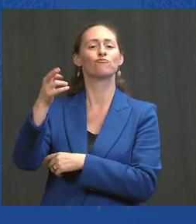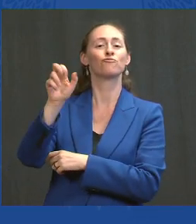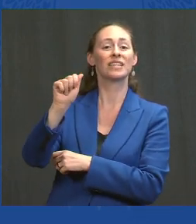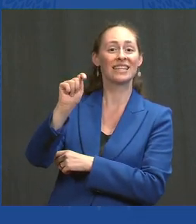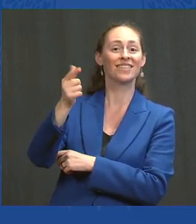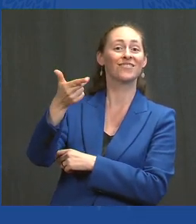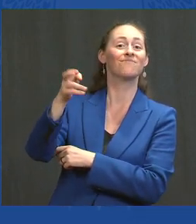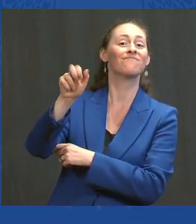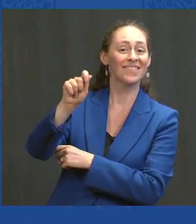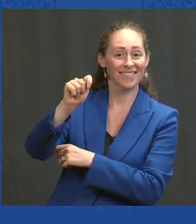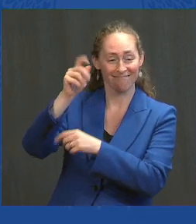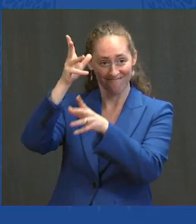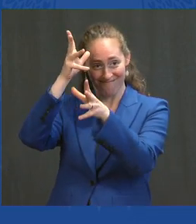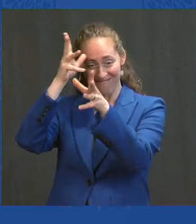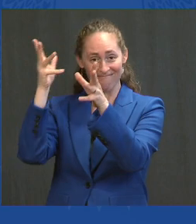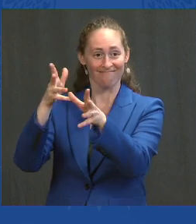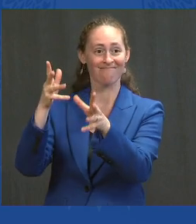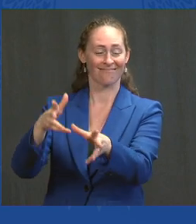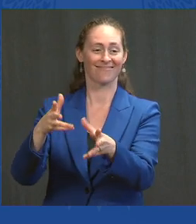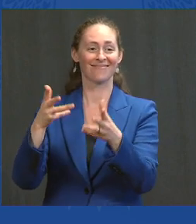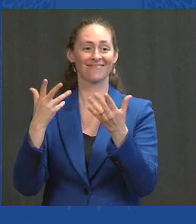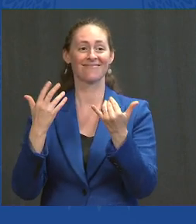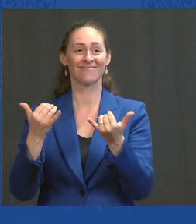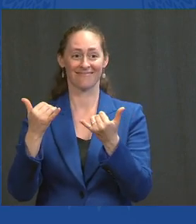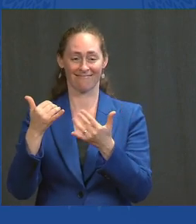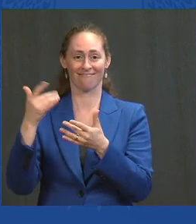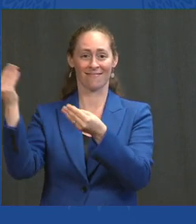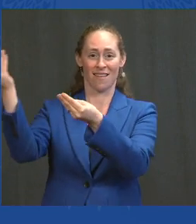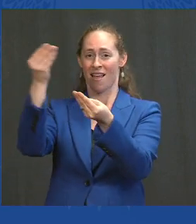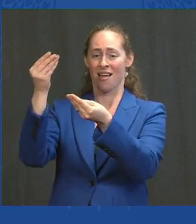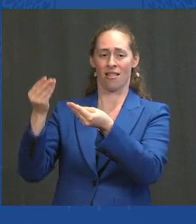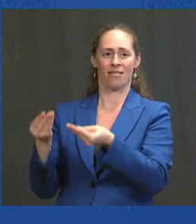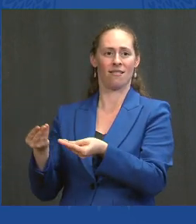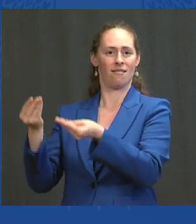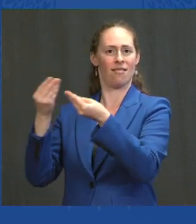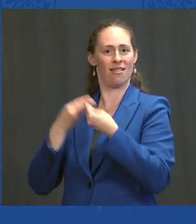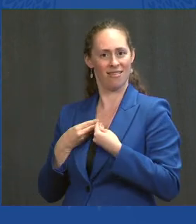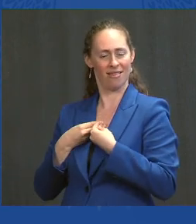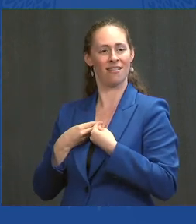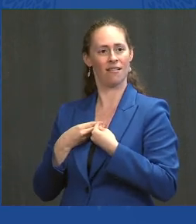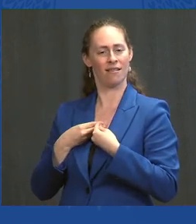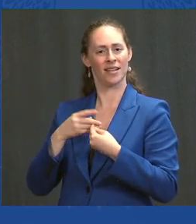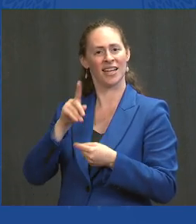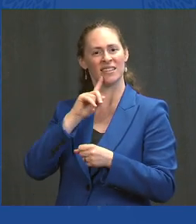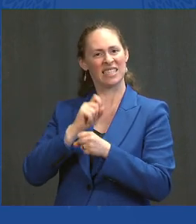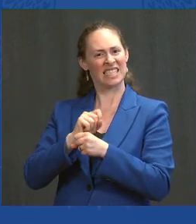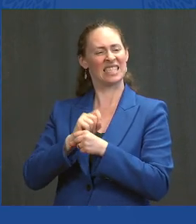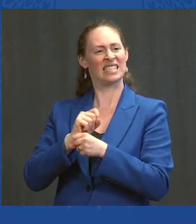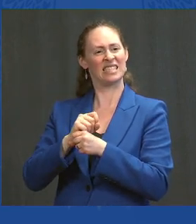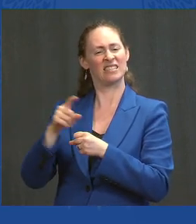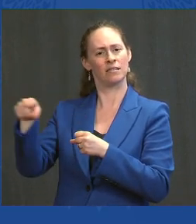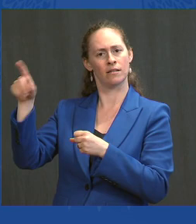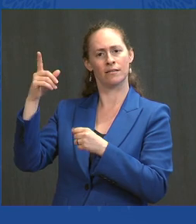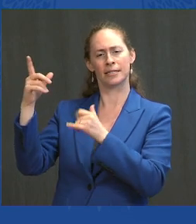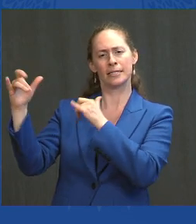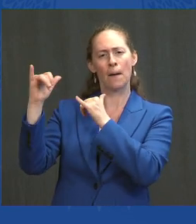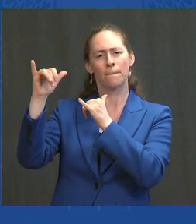and just all that they did because they believed -- they believed like you believe: Anything is possible.